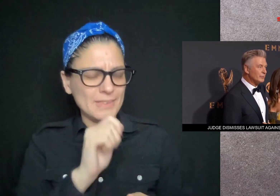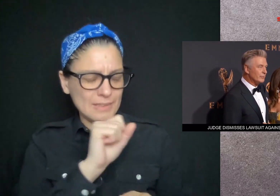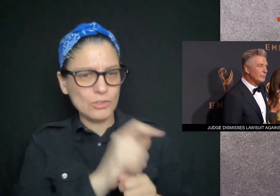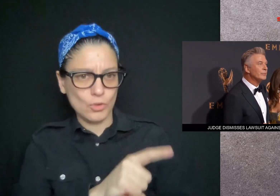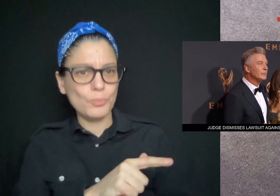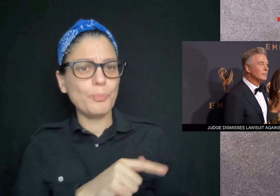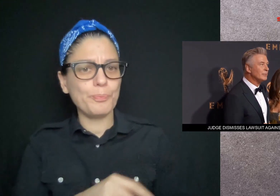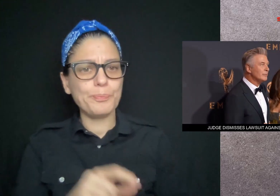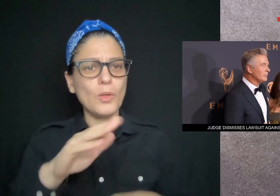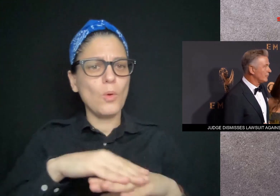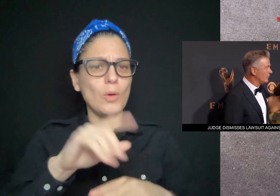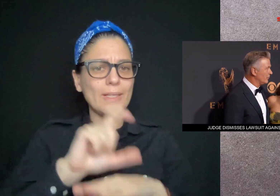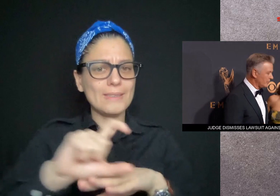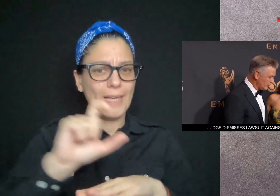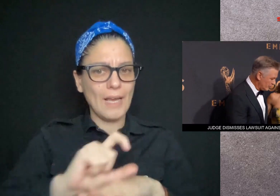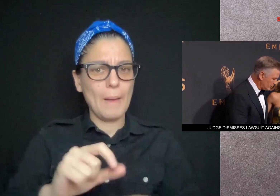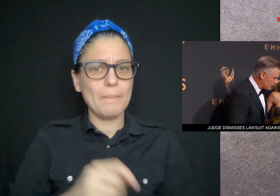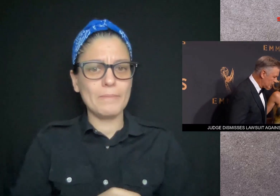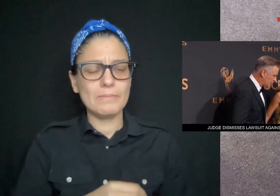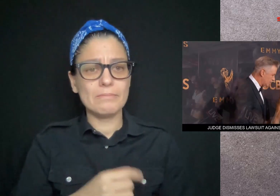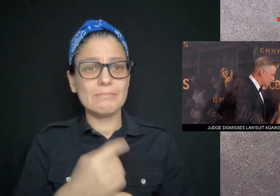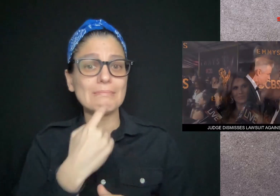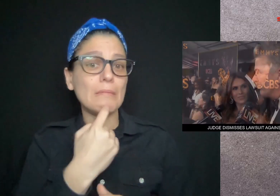but Baldwin began messaging the sister on Instagram